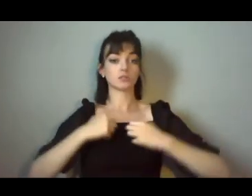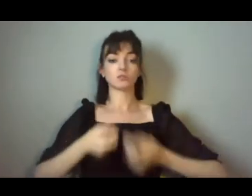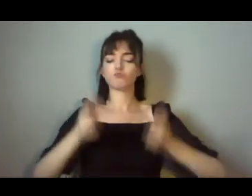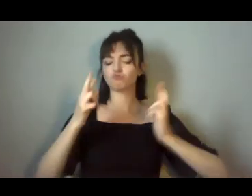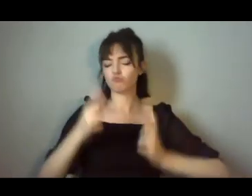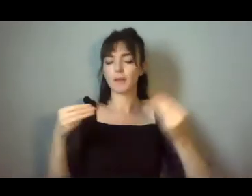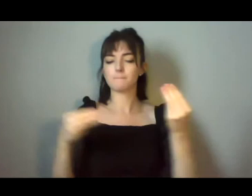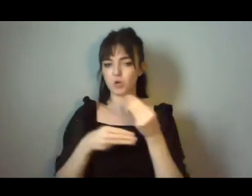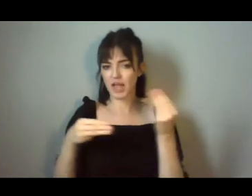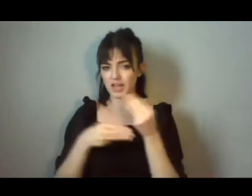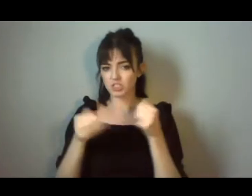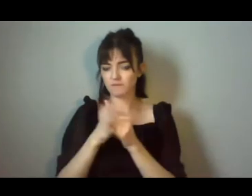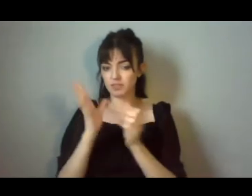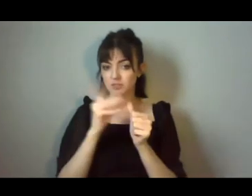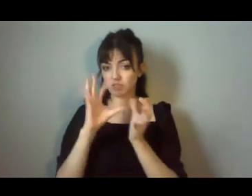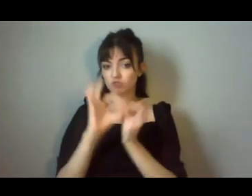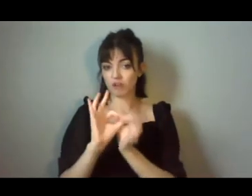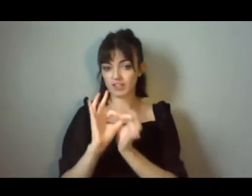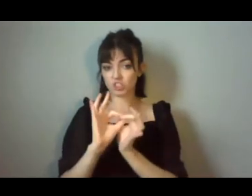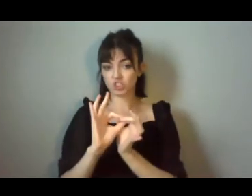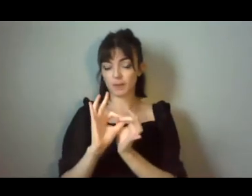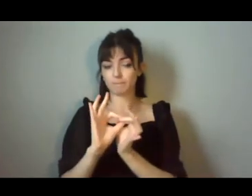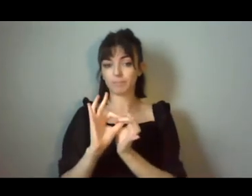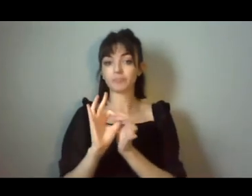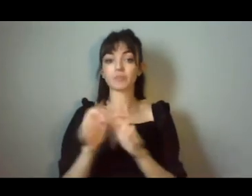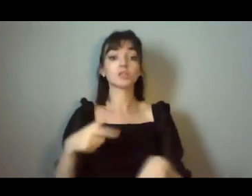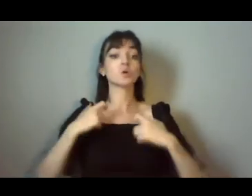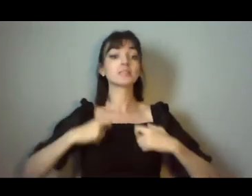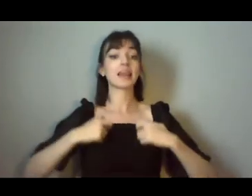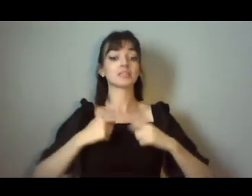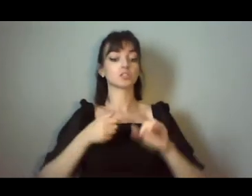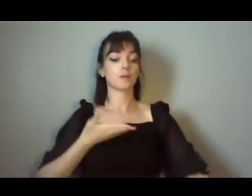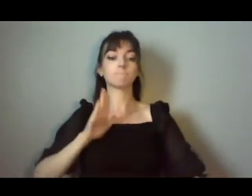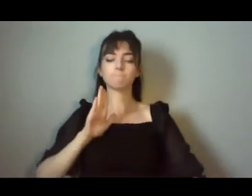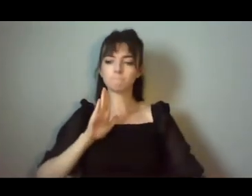that special relationship and a solicitor has to act for the benefit of his or her client and on